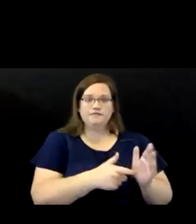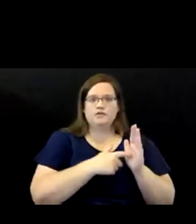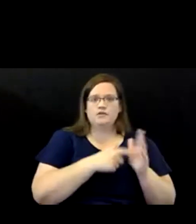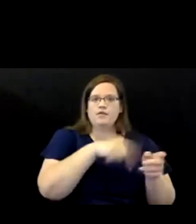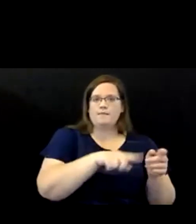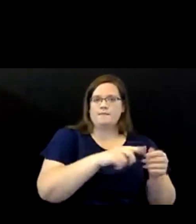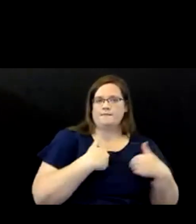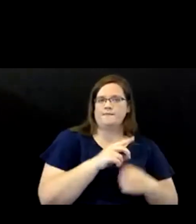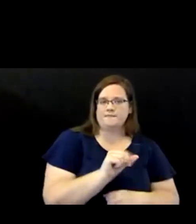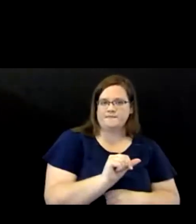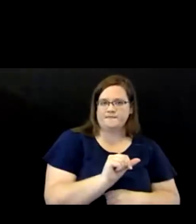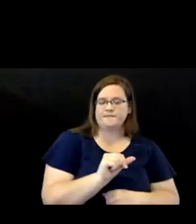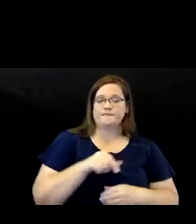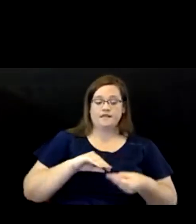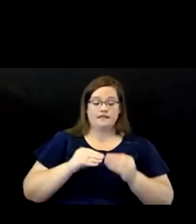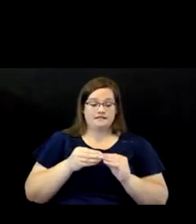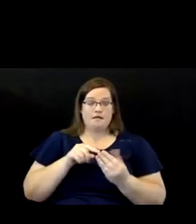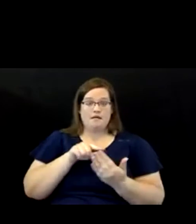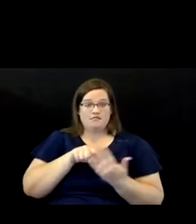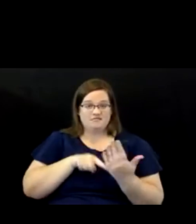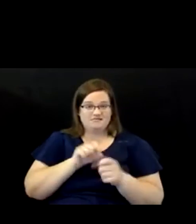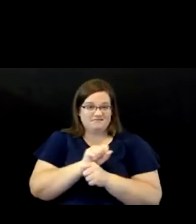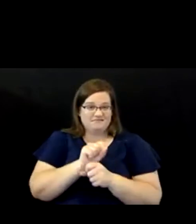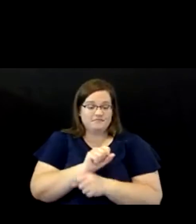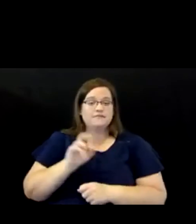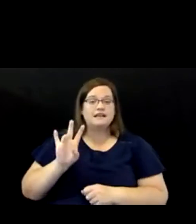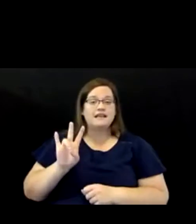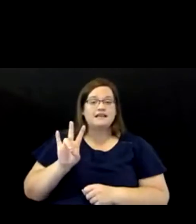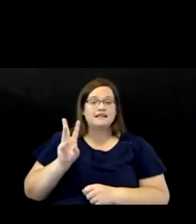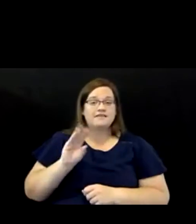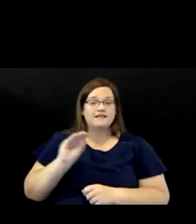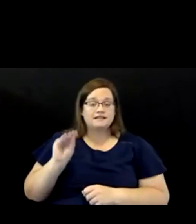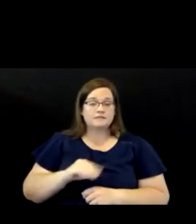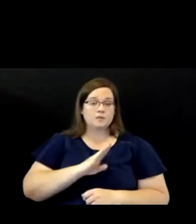As of this data we're citing here, 76% of board members and 64%